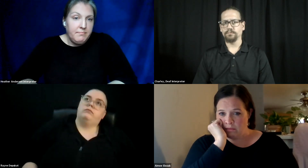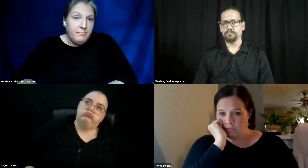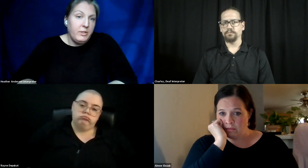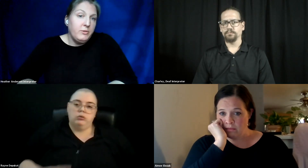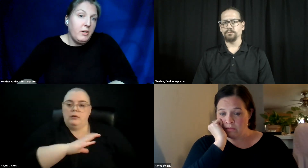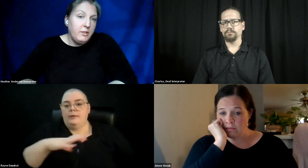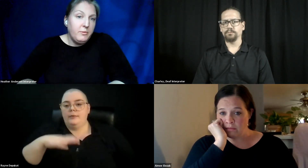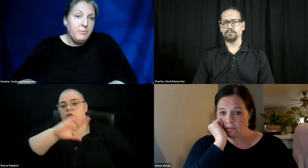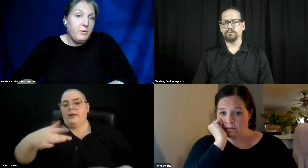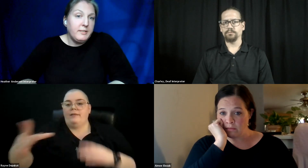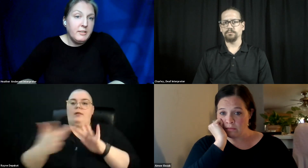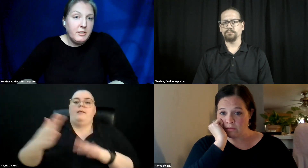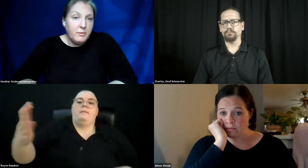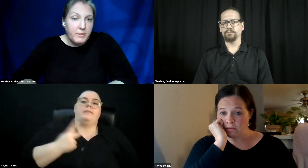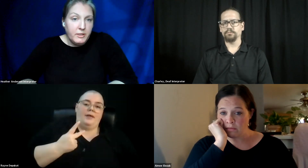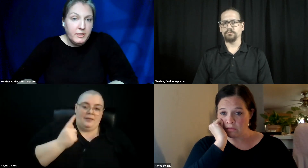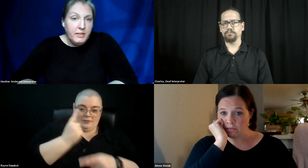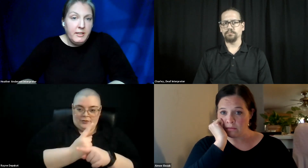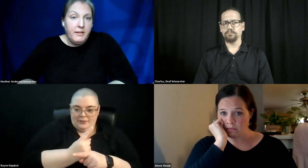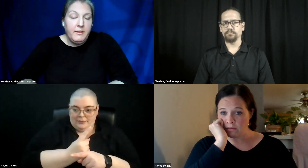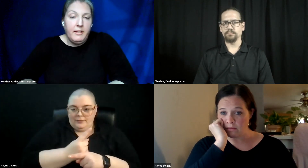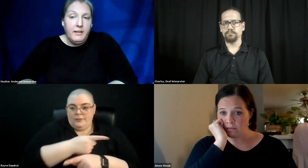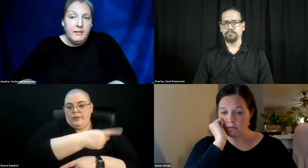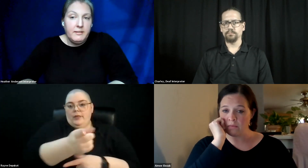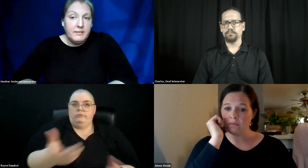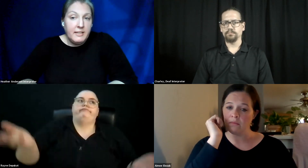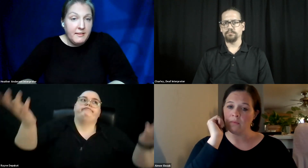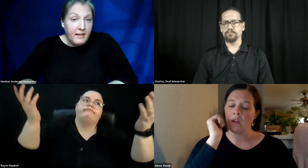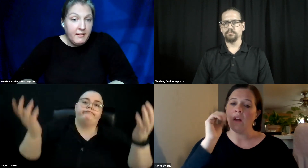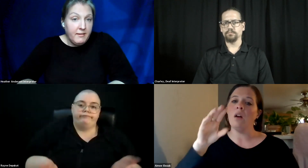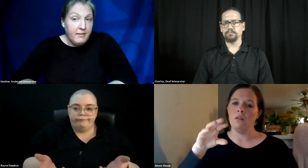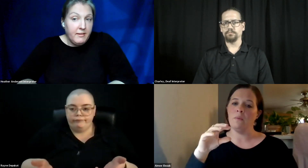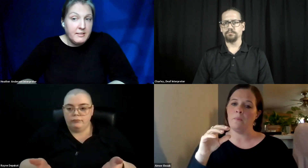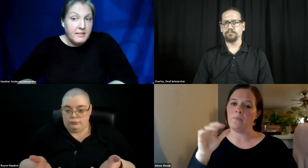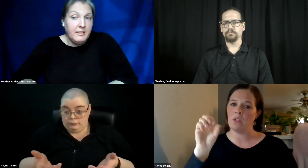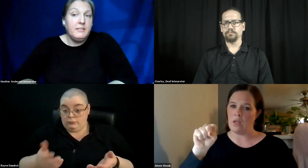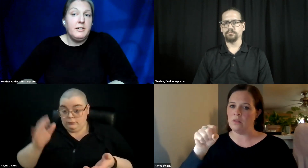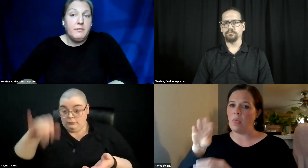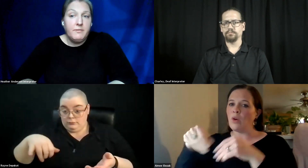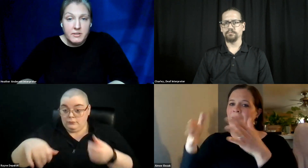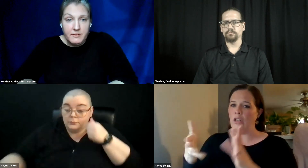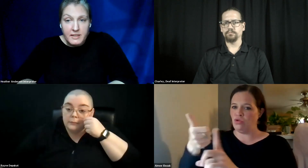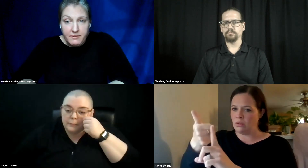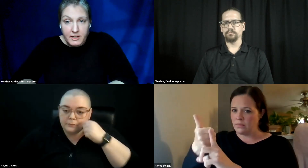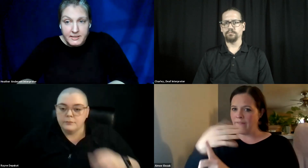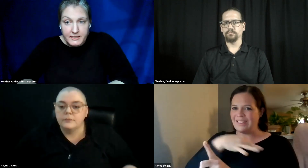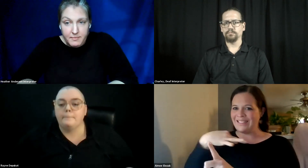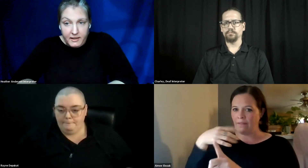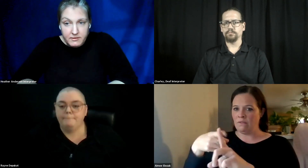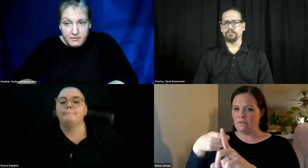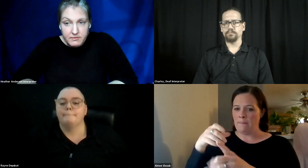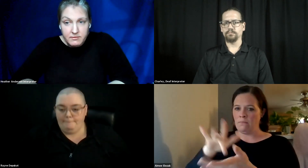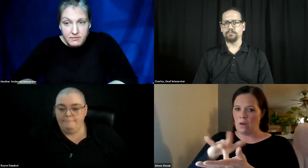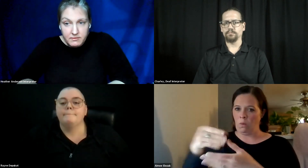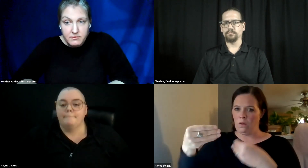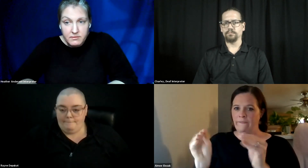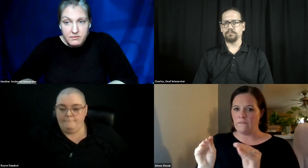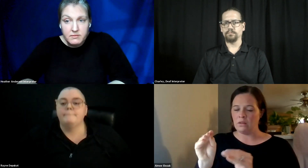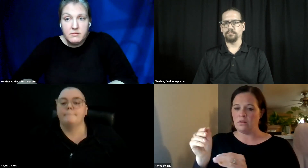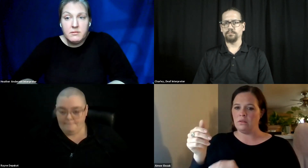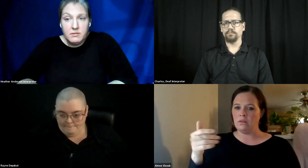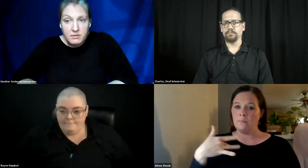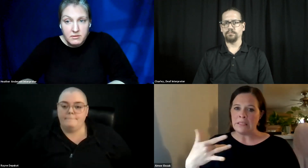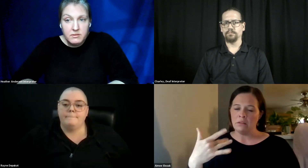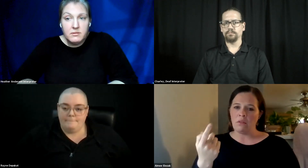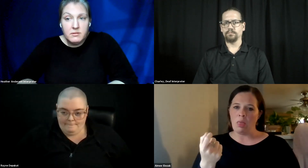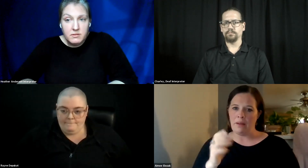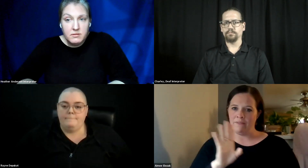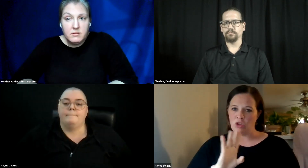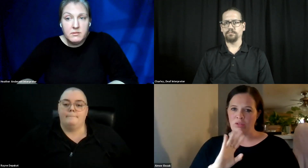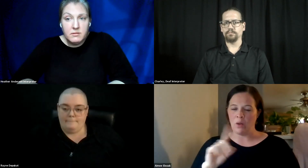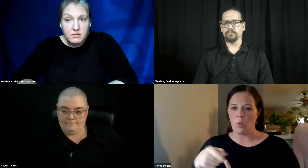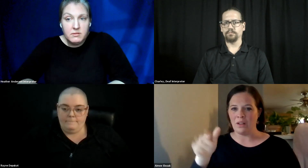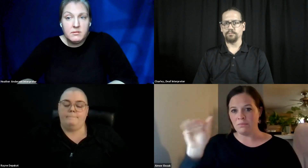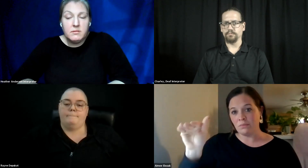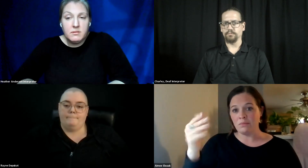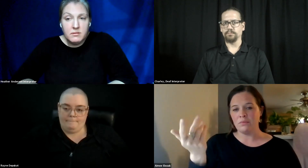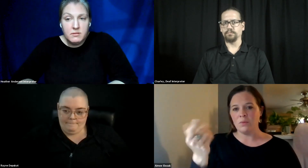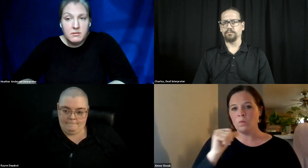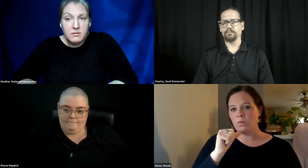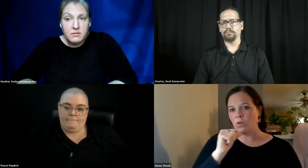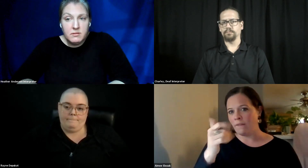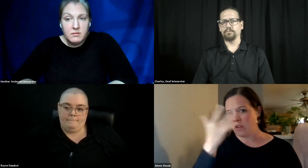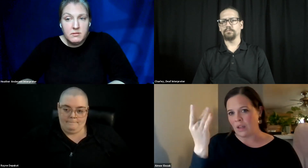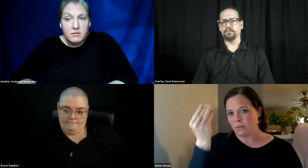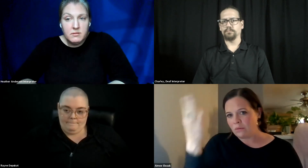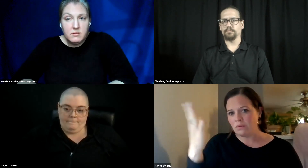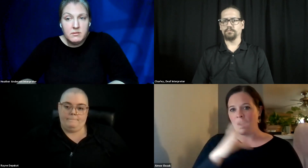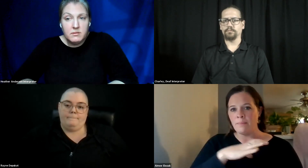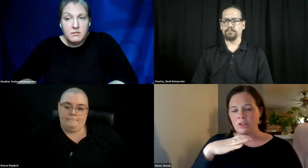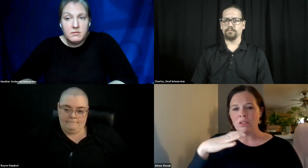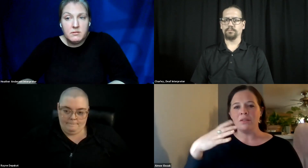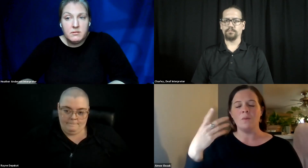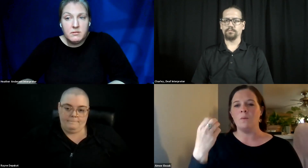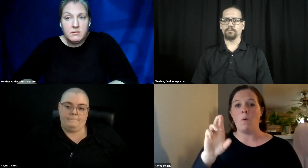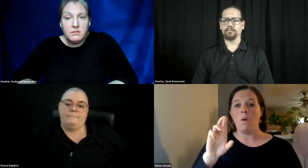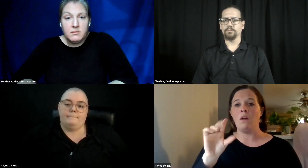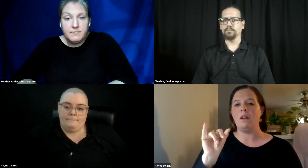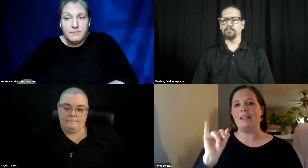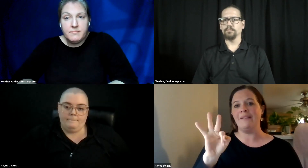When you go and you request an interpreter, a state that the CBHH referral service network yes and that writers themselves and the staff roots in the medical office, there are typically a little frustrated when we say can you don't forget to call the